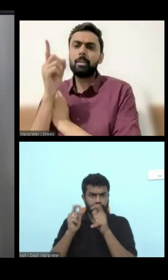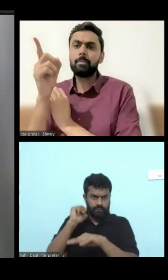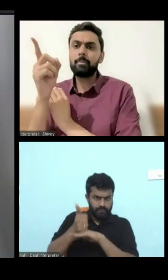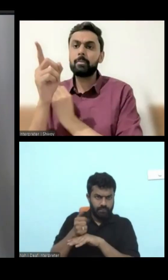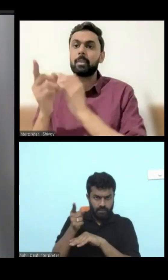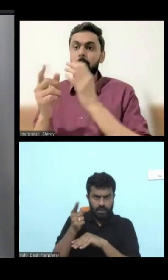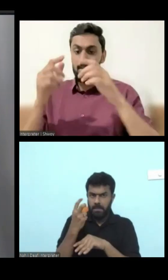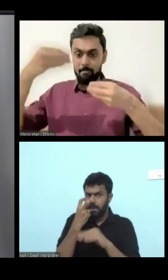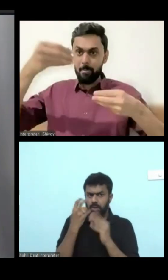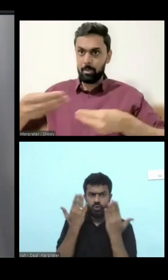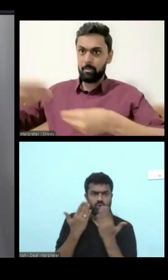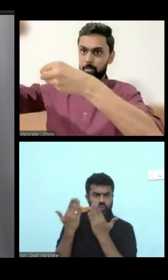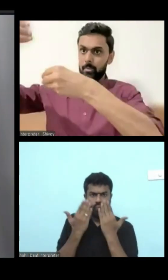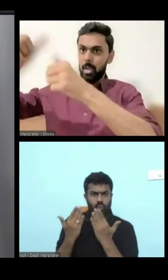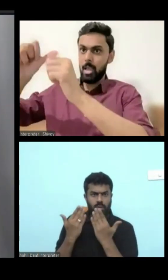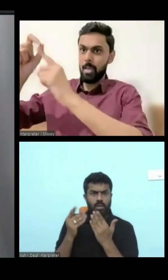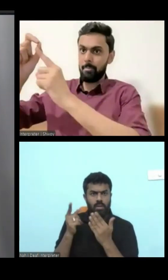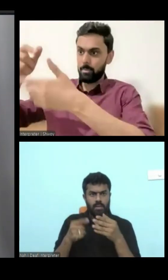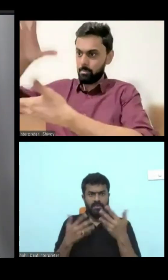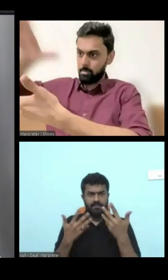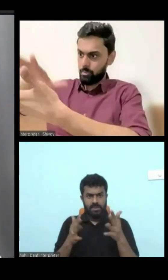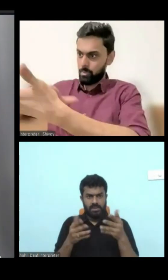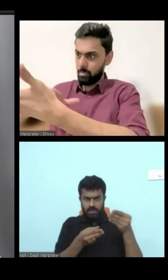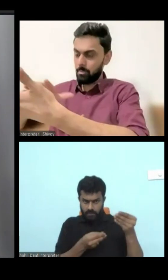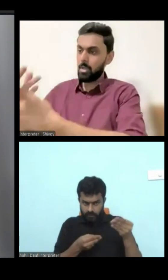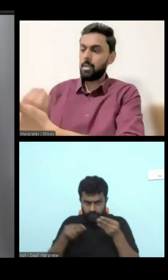type out their answers in an accessible manner, in any language that they want.